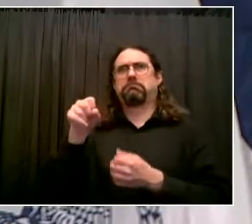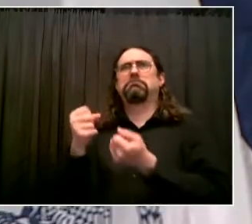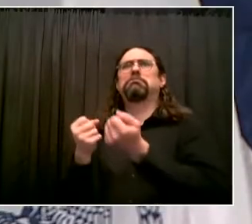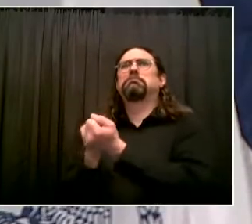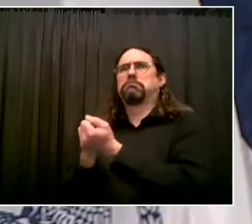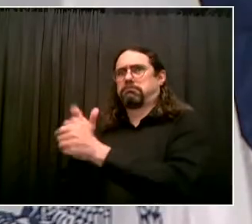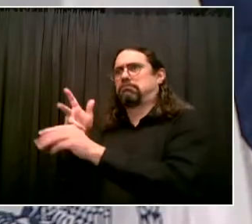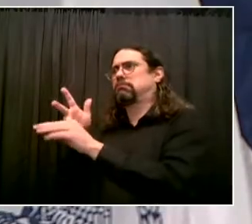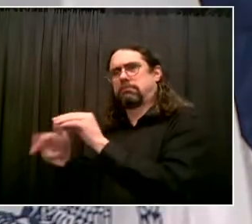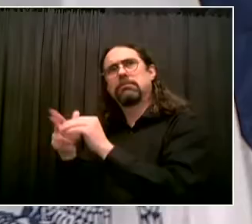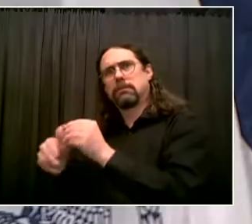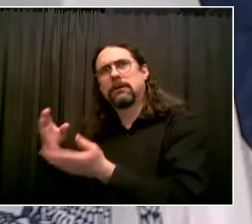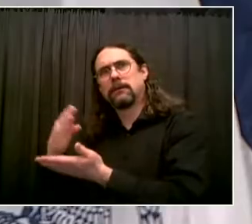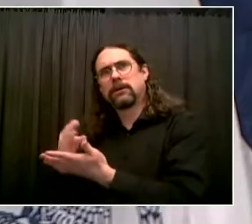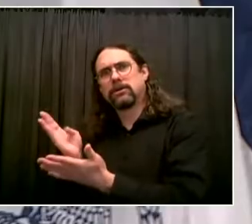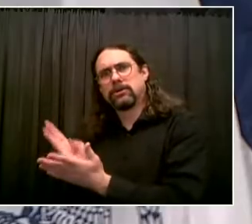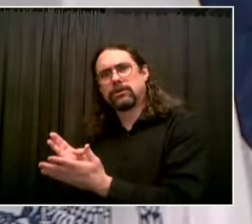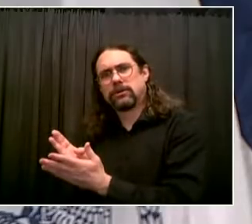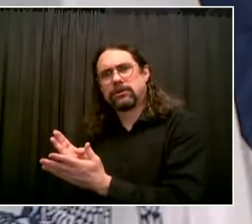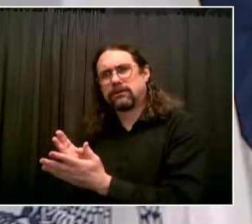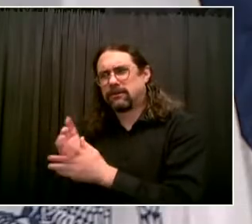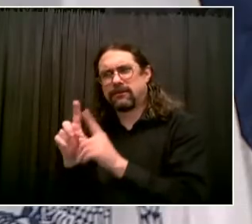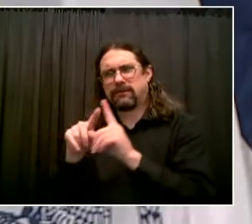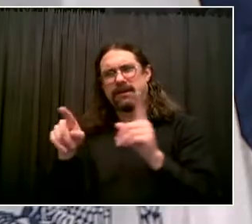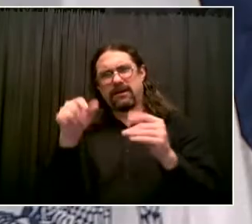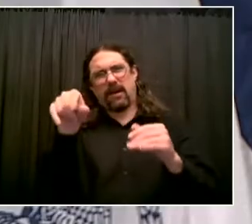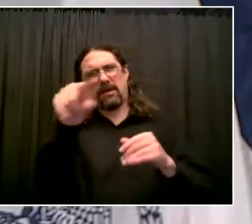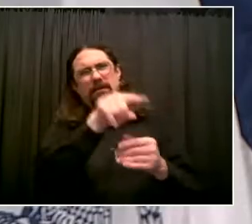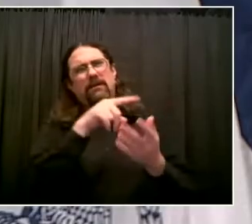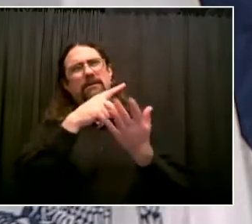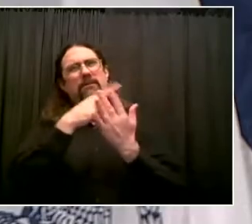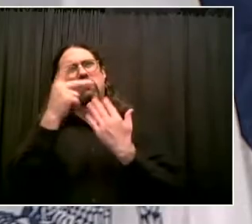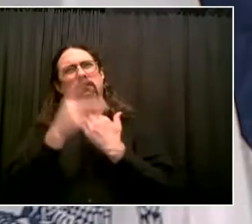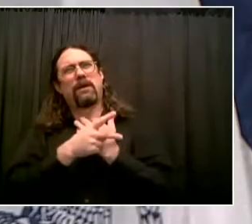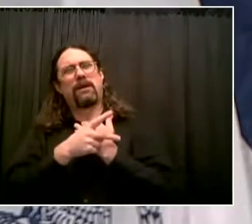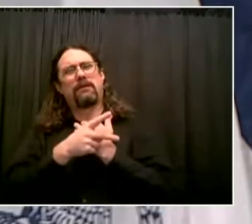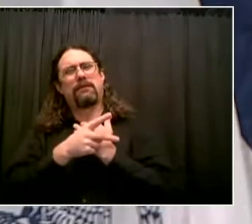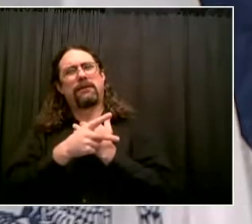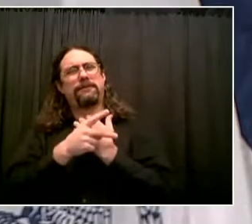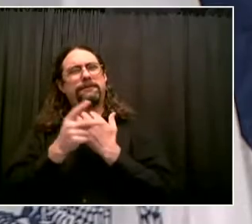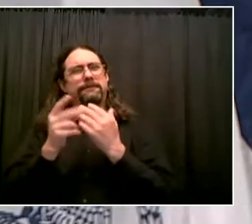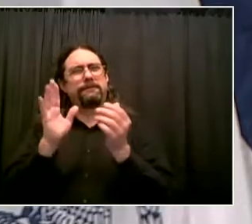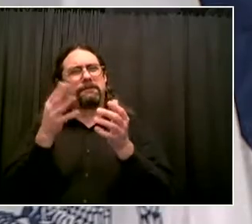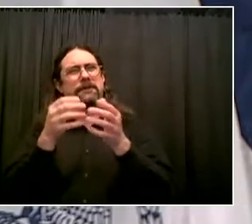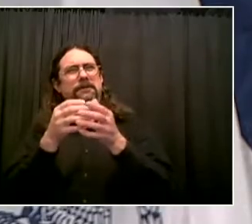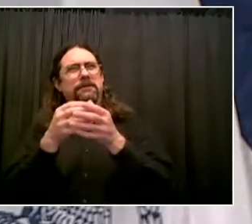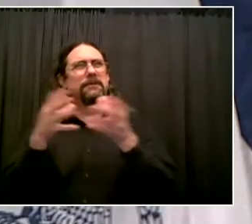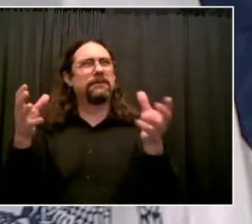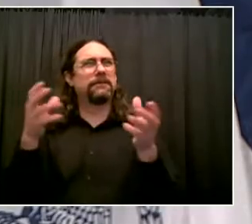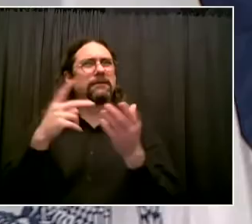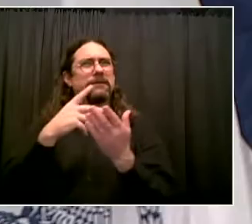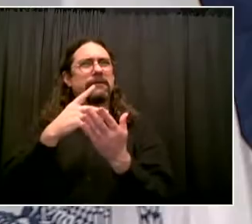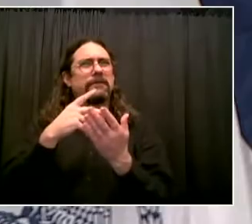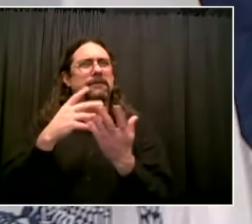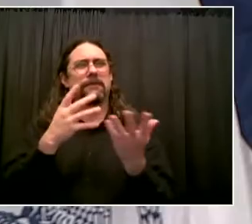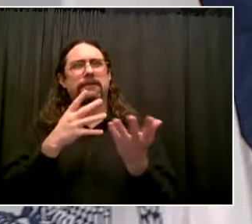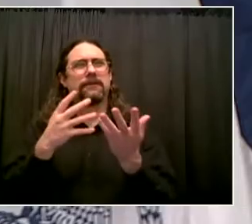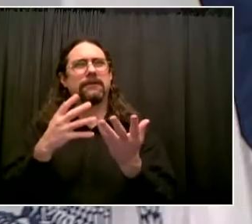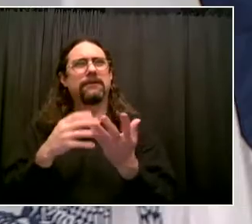THAT IS INTERVENED SENSE HAVE YOU COME TO THE CONCLUSION THAT IT WAS THE